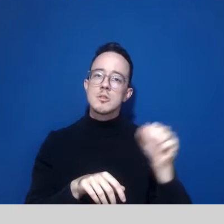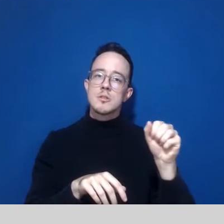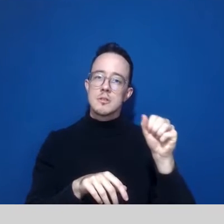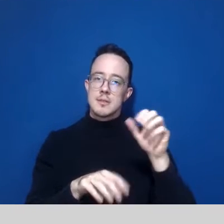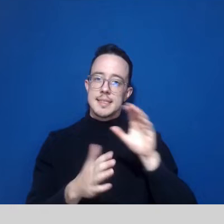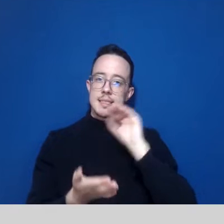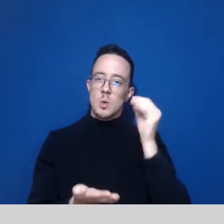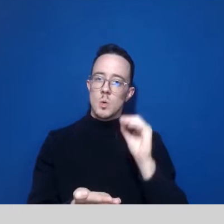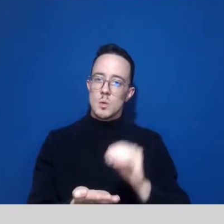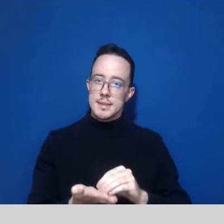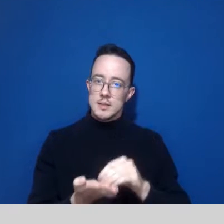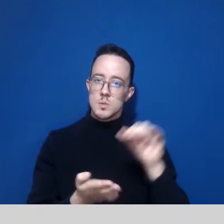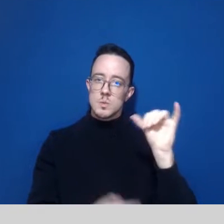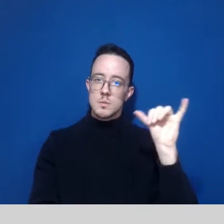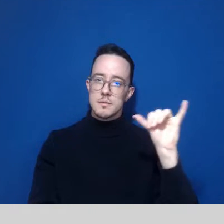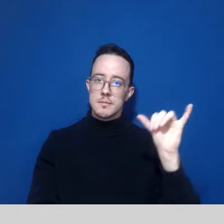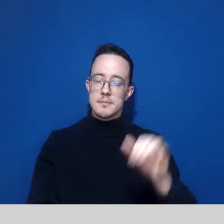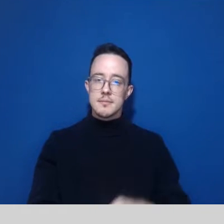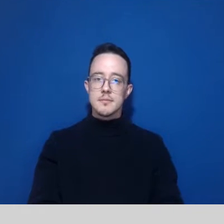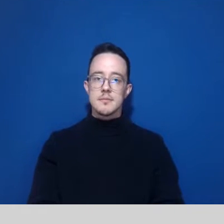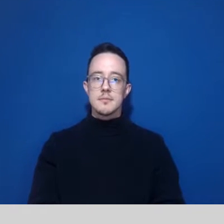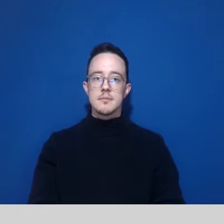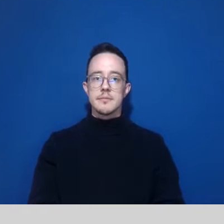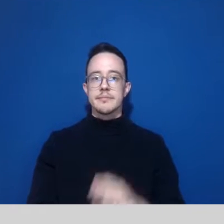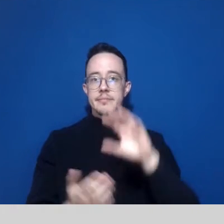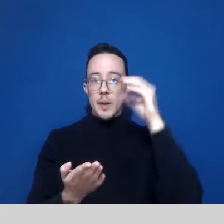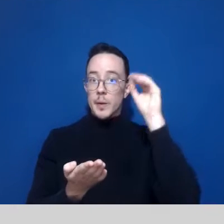of other encodings that are older than that.